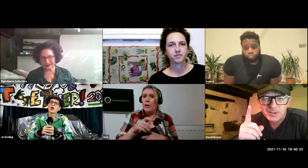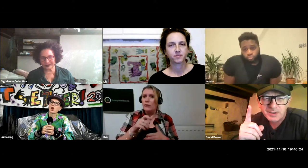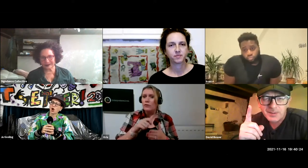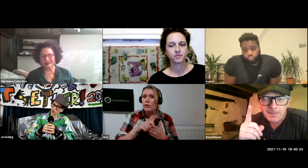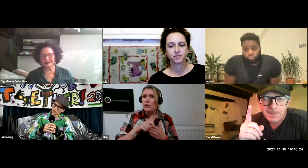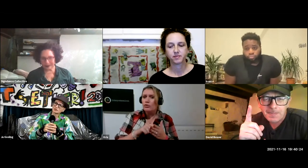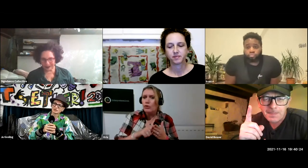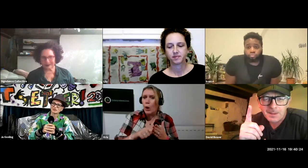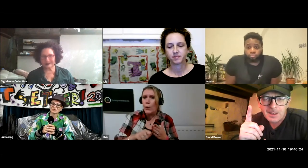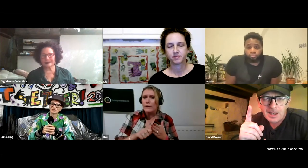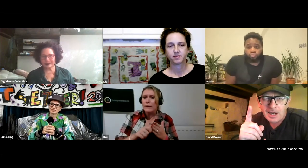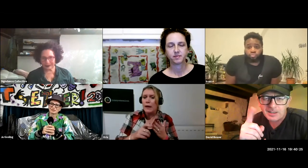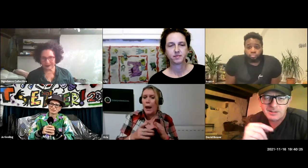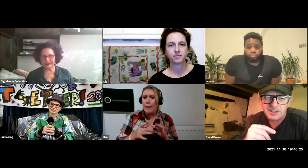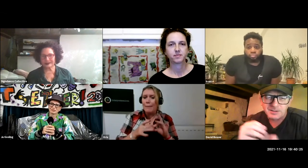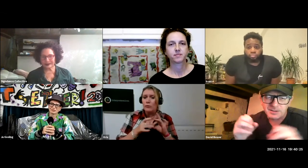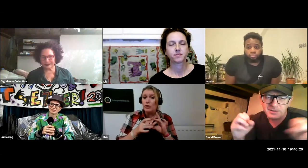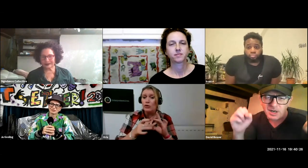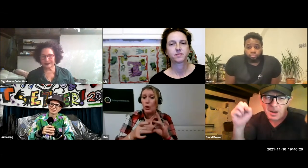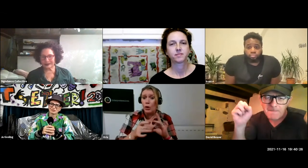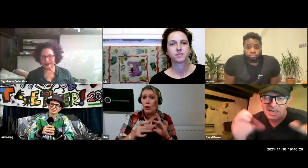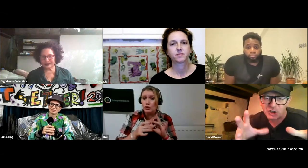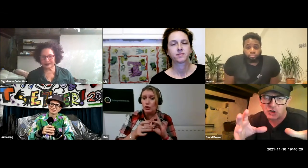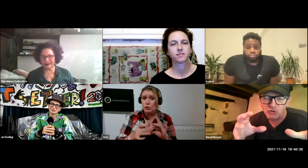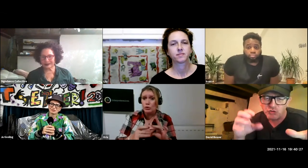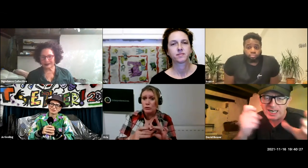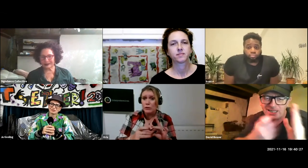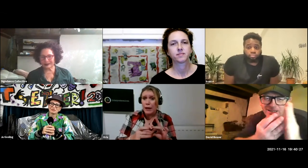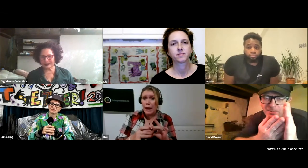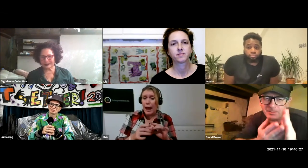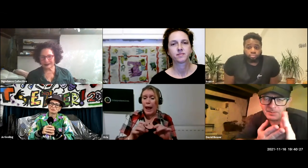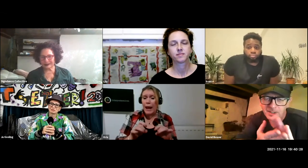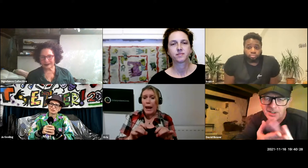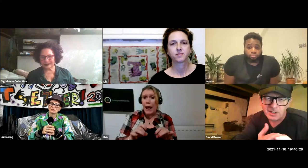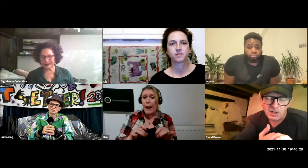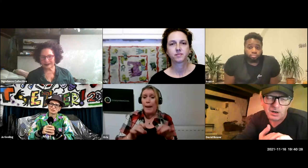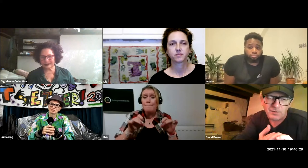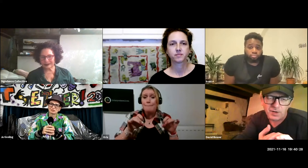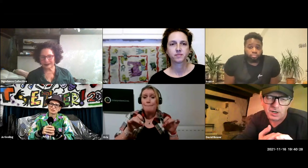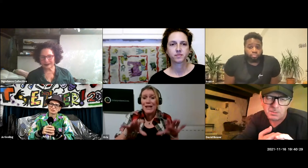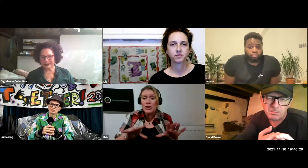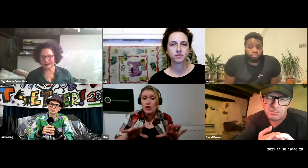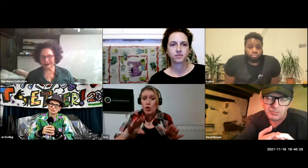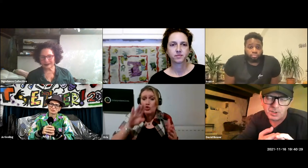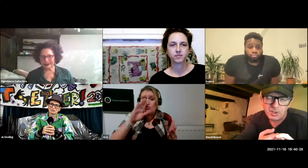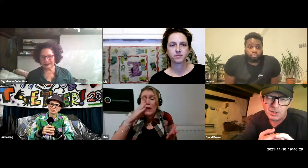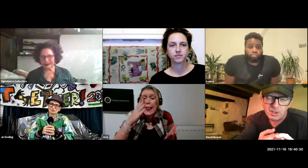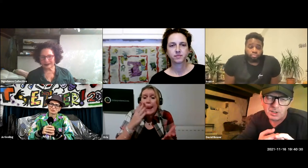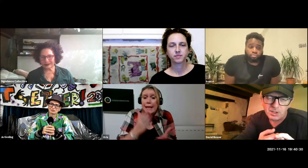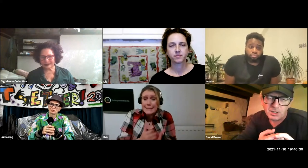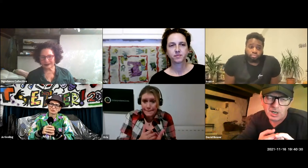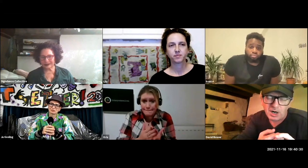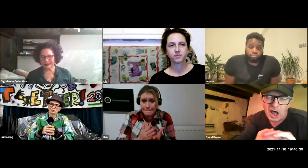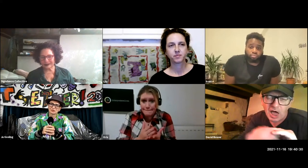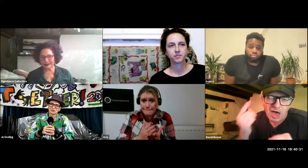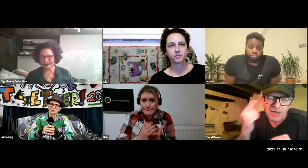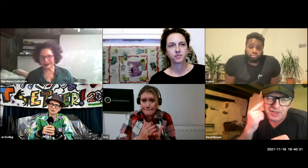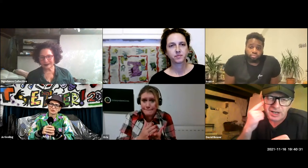watching on this, zoom, YouTube or later video, you will be able to see Sign